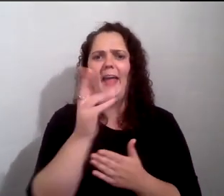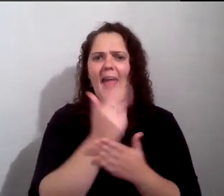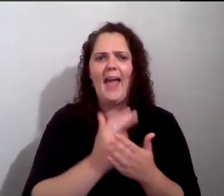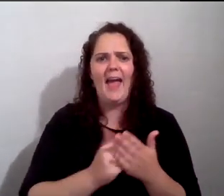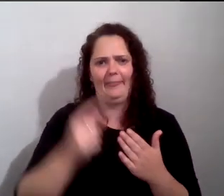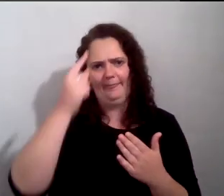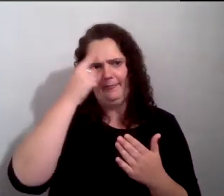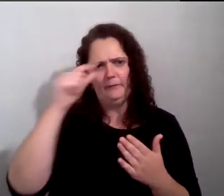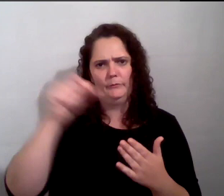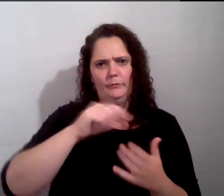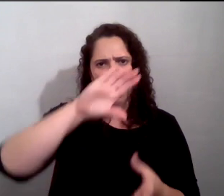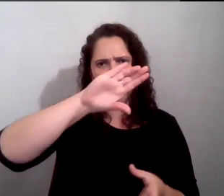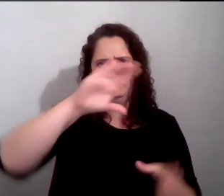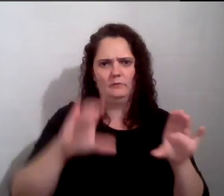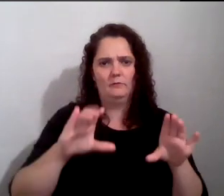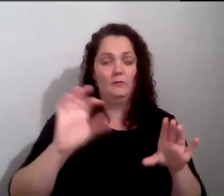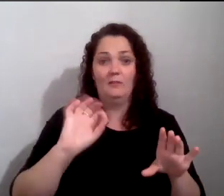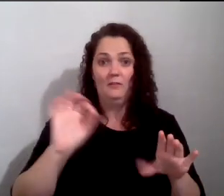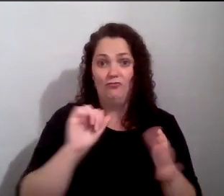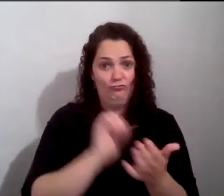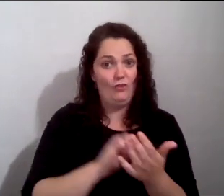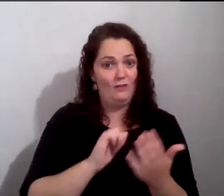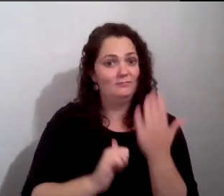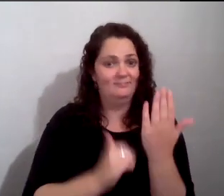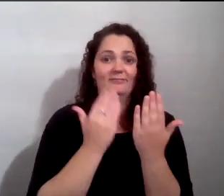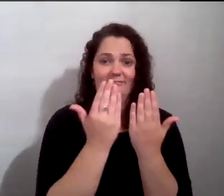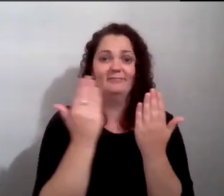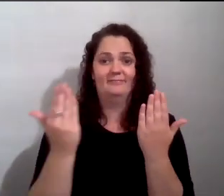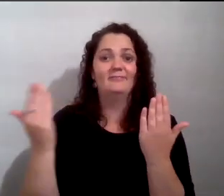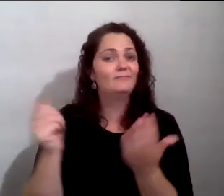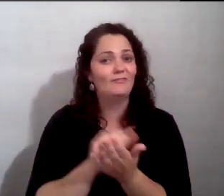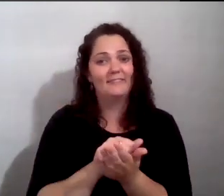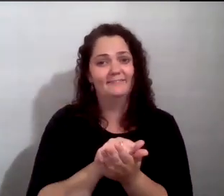correct orientation of these works isn't it? So and what you've done really